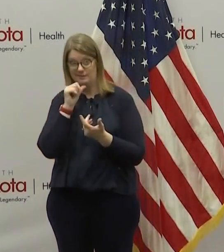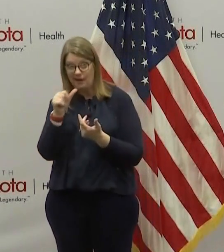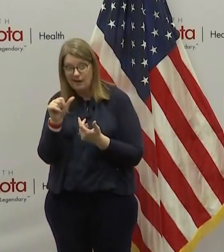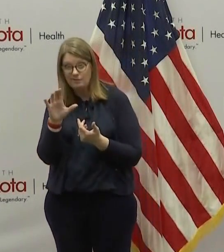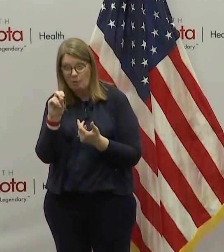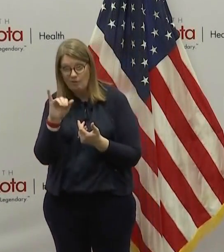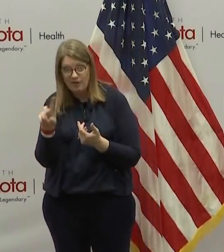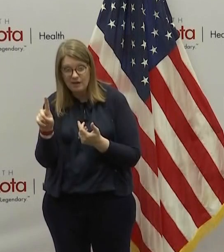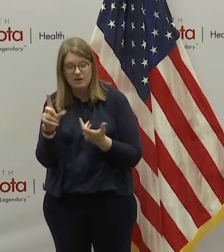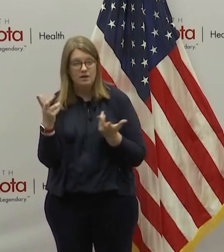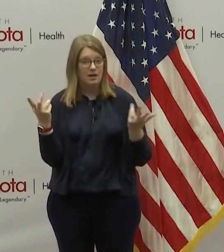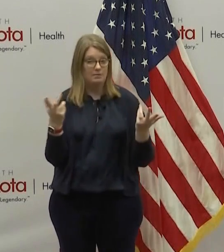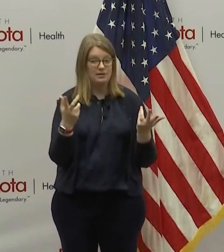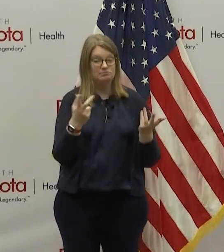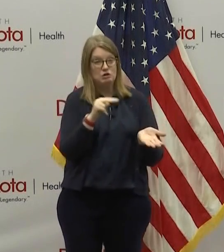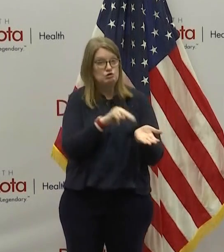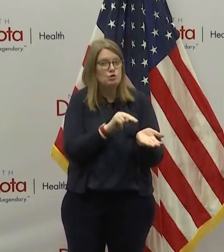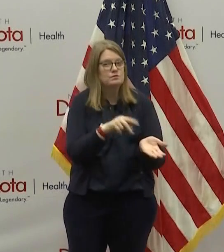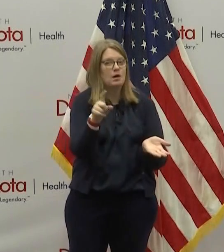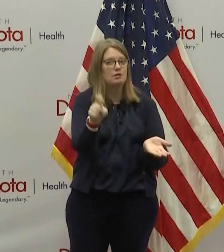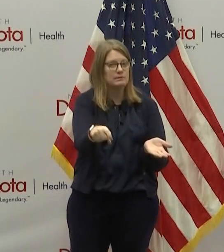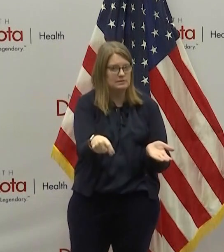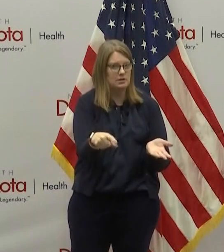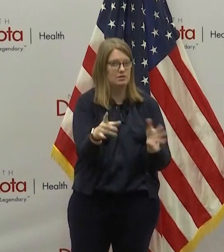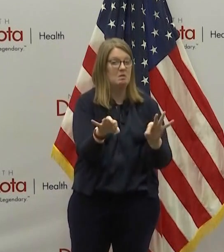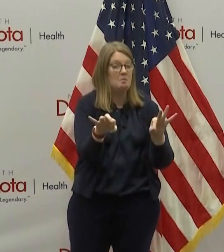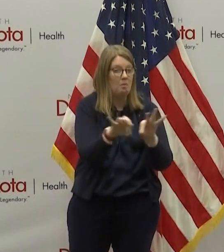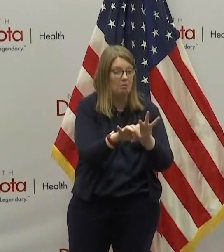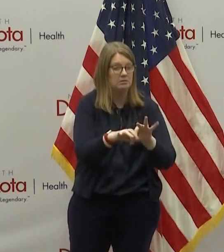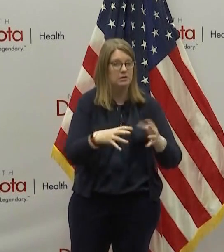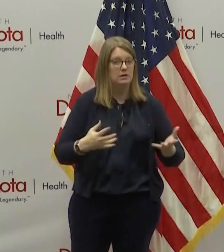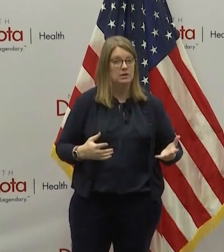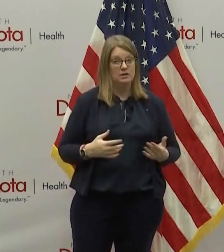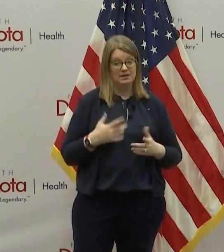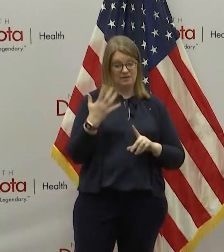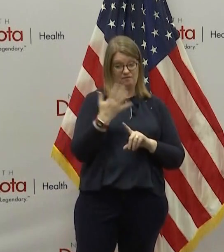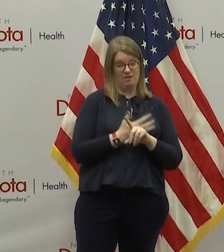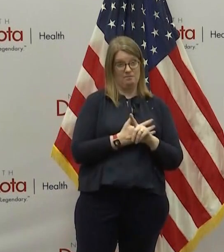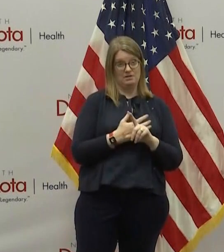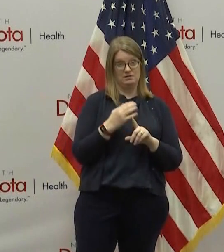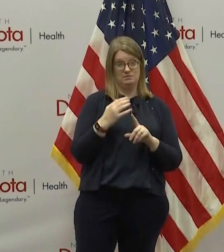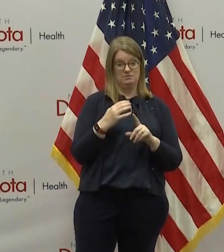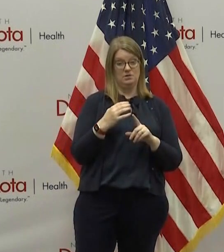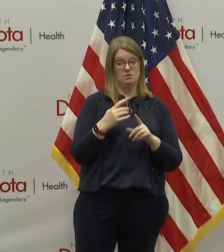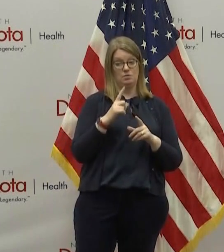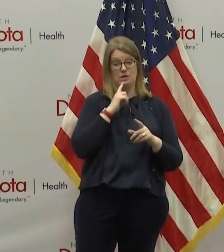THAT THE -- WHEN NURSES ARE NEEDED FOR COVID AND NONCOVID THEY'RE NEEDED WHEN WE HAVE COV